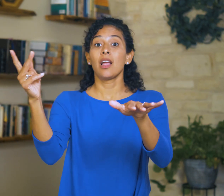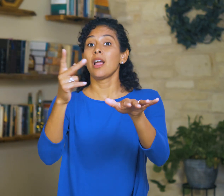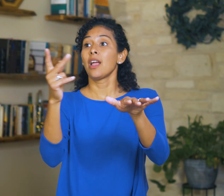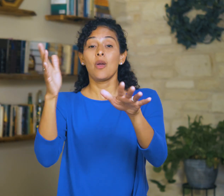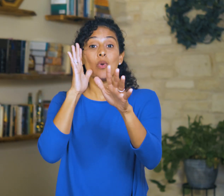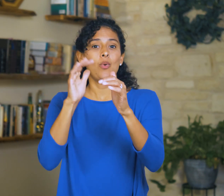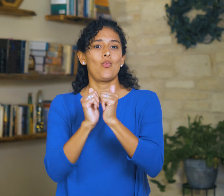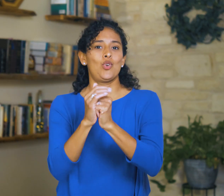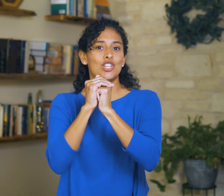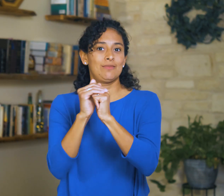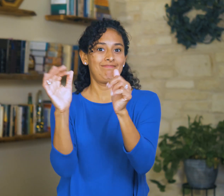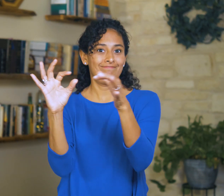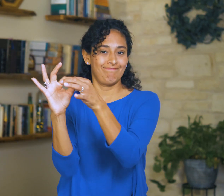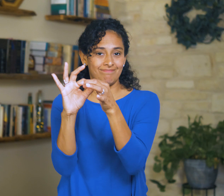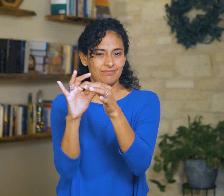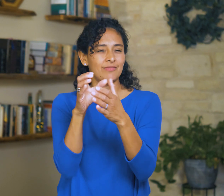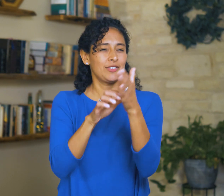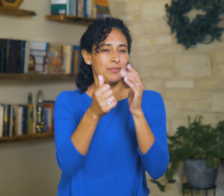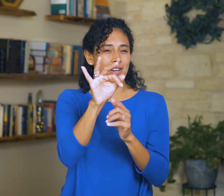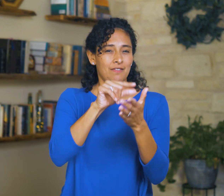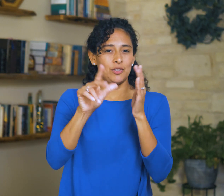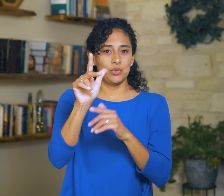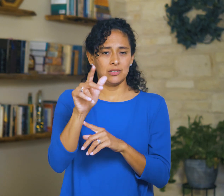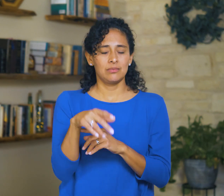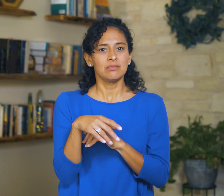and the Egyptians will worship with the Assyrians” (19:23).